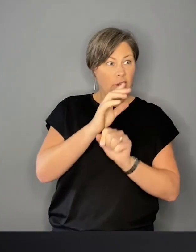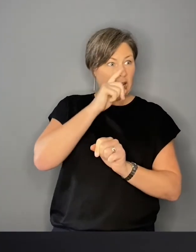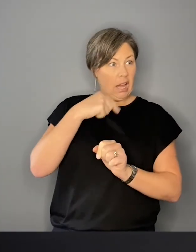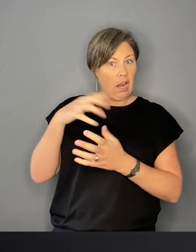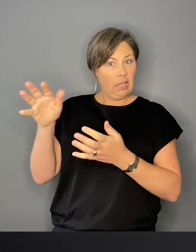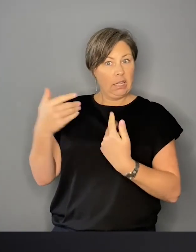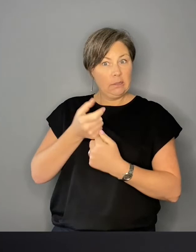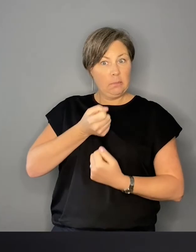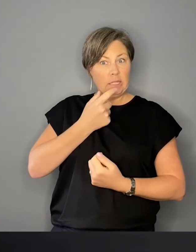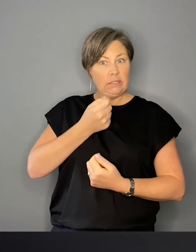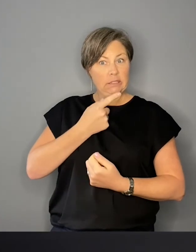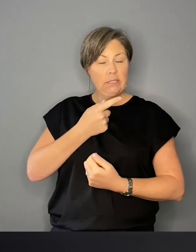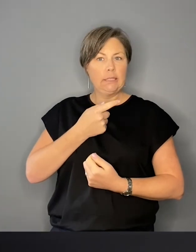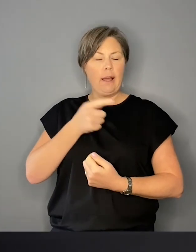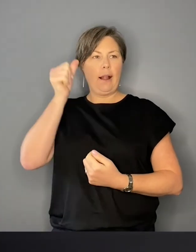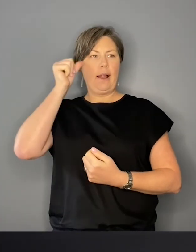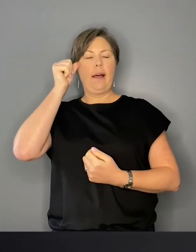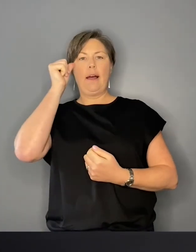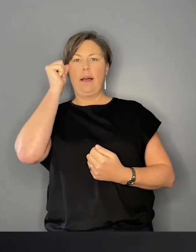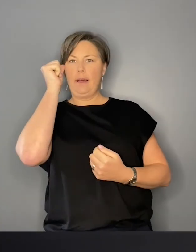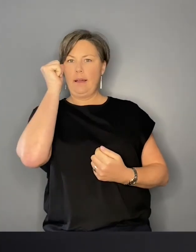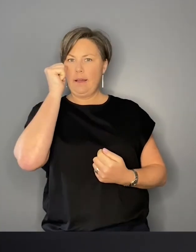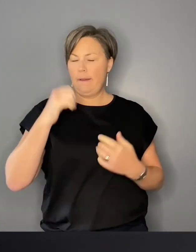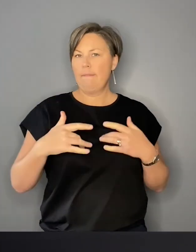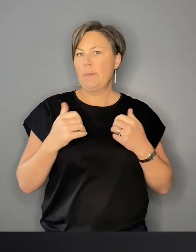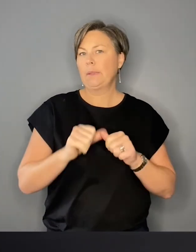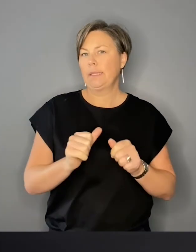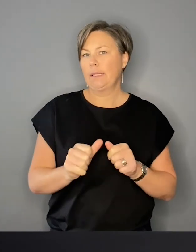so that you can access a script as soon as possible if you become positive.